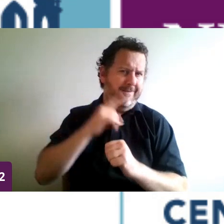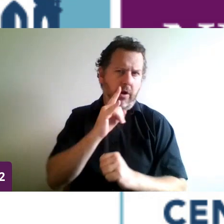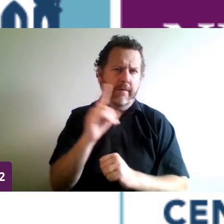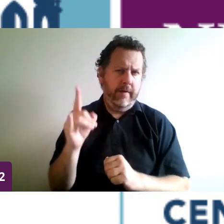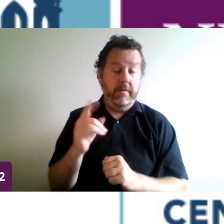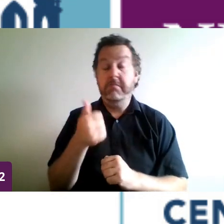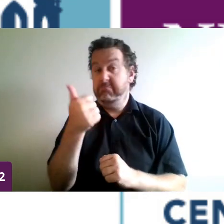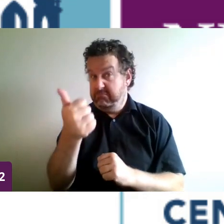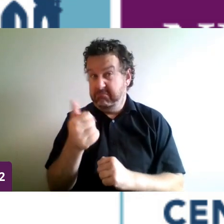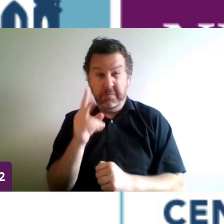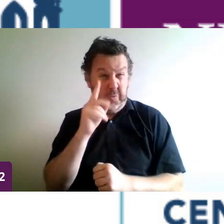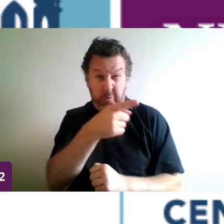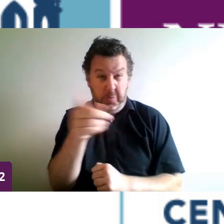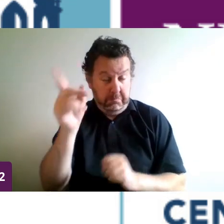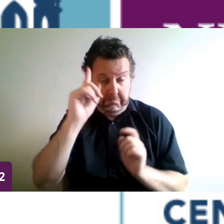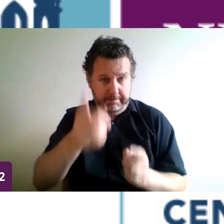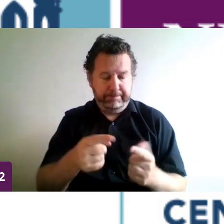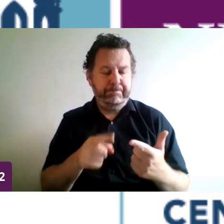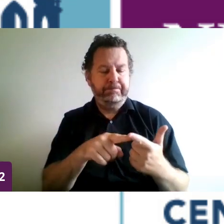We have one question which is do you feel